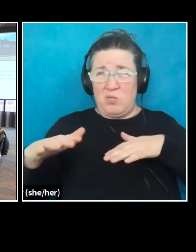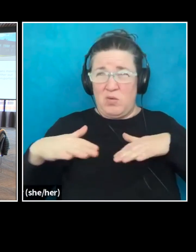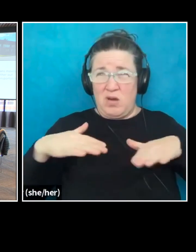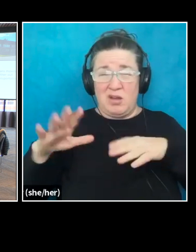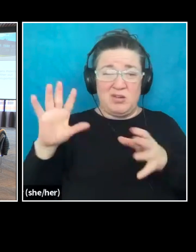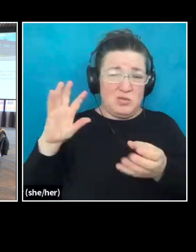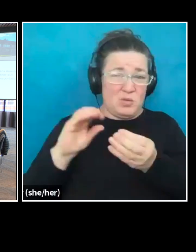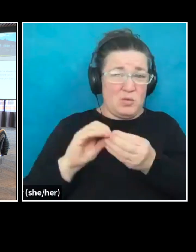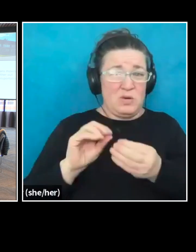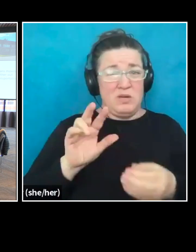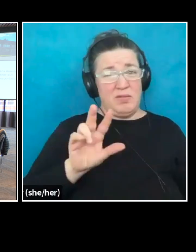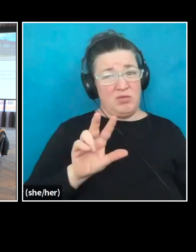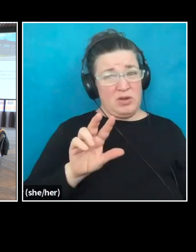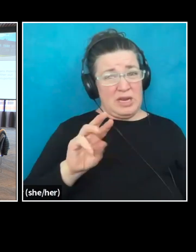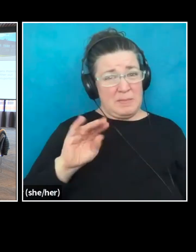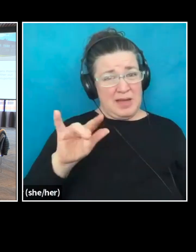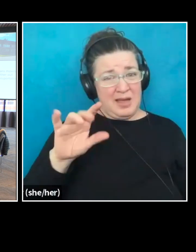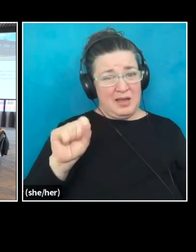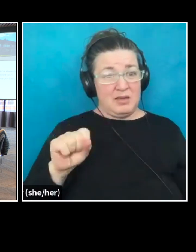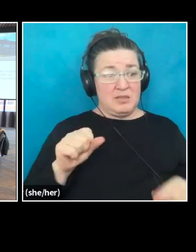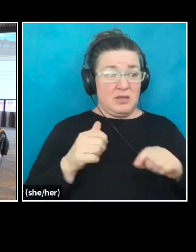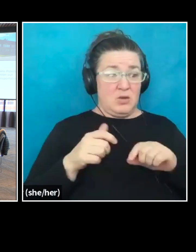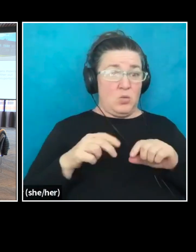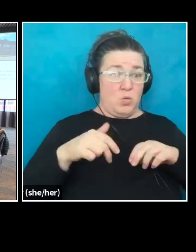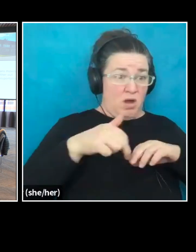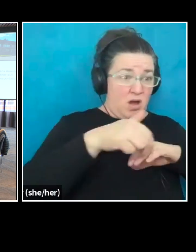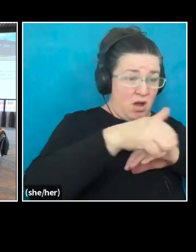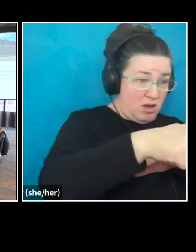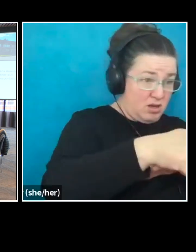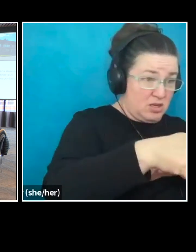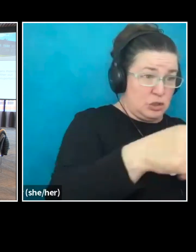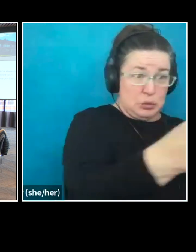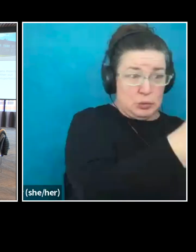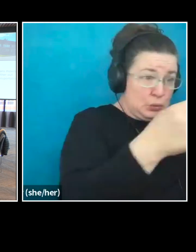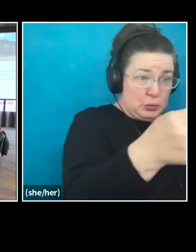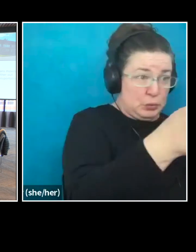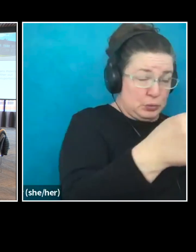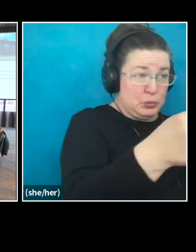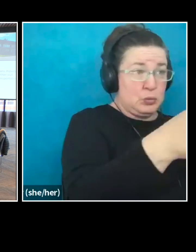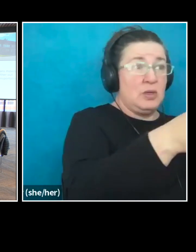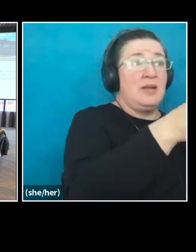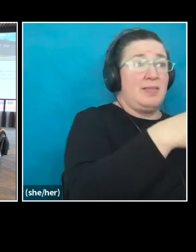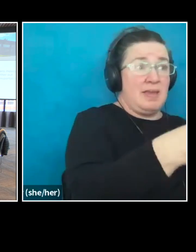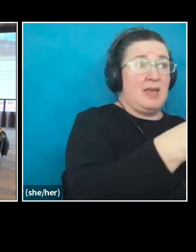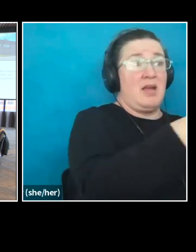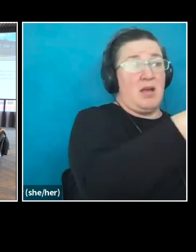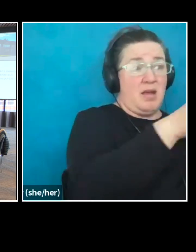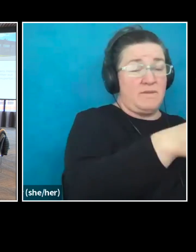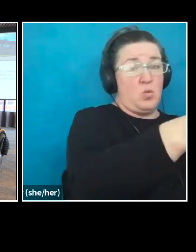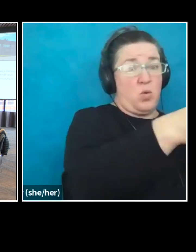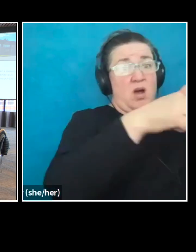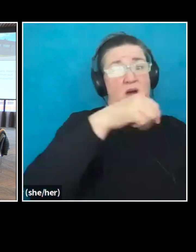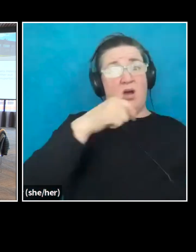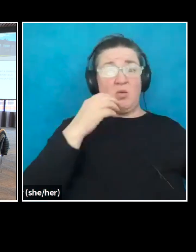the thing for the day and then walking back is just not realistic. And my youngest, her daycare